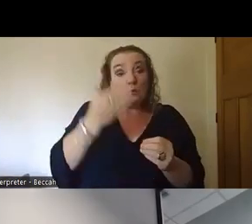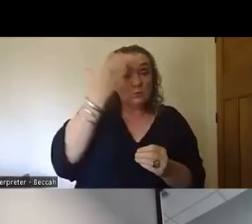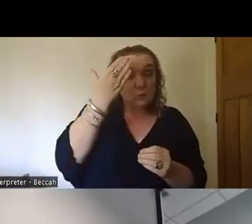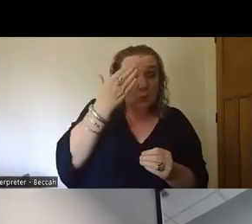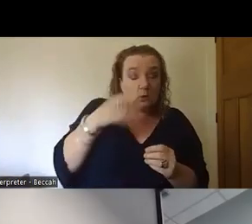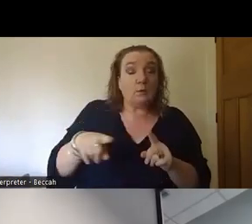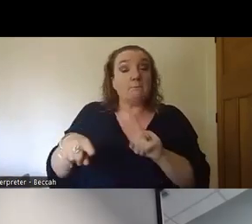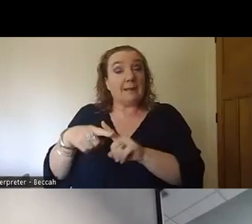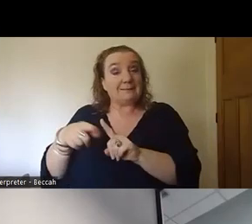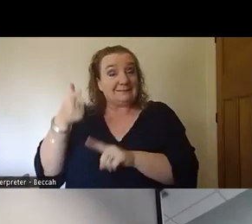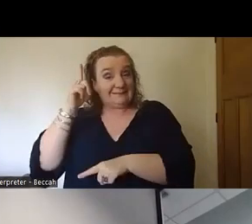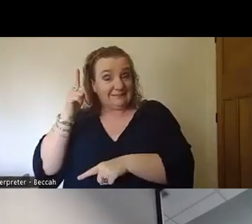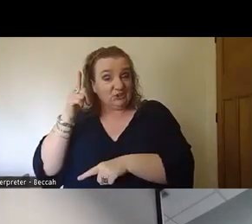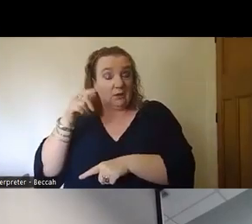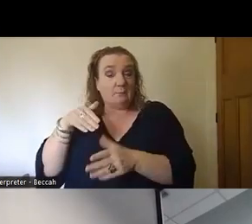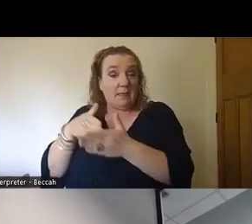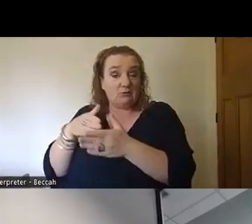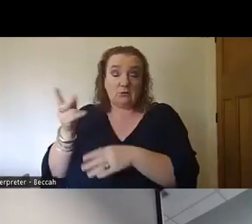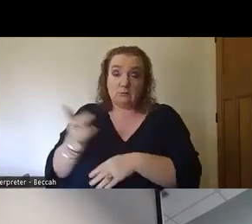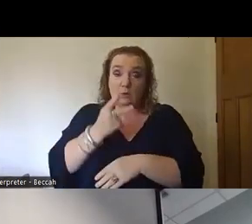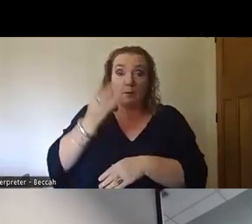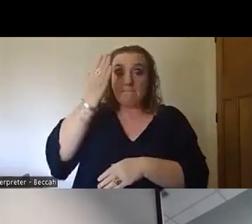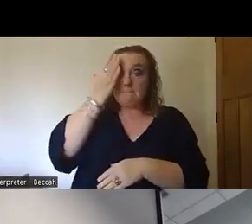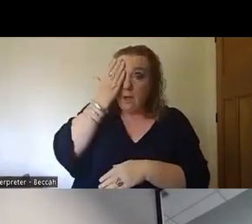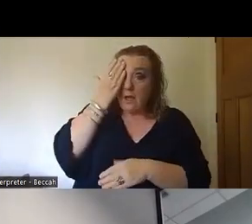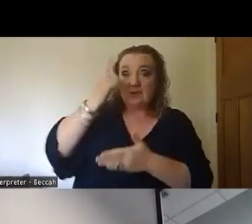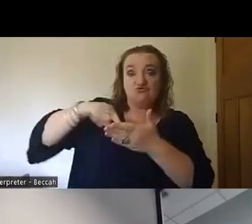And calling out some of those in terms of biases and discrimination.